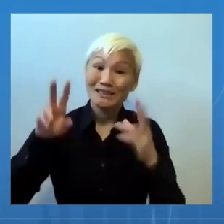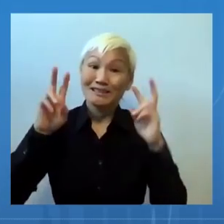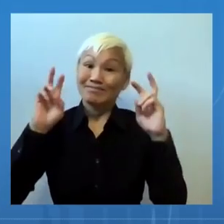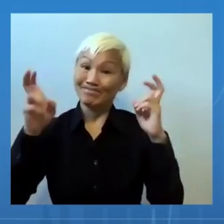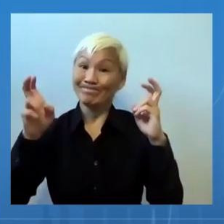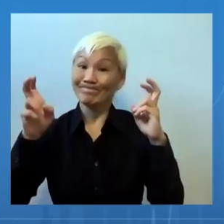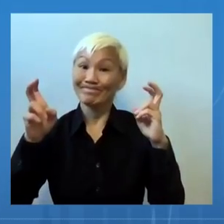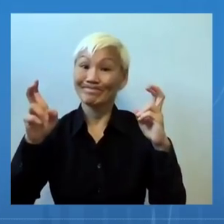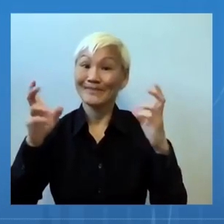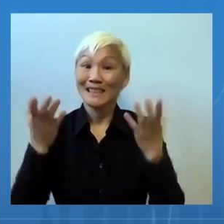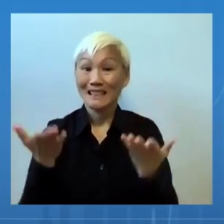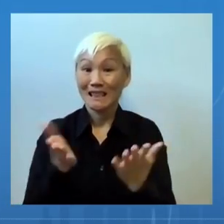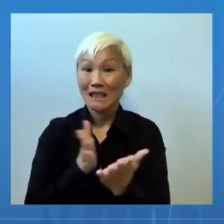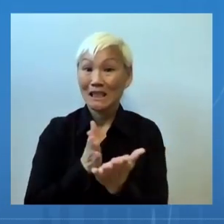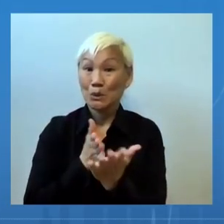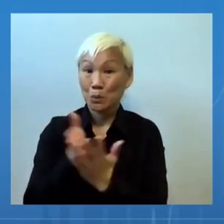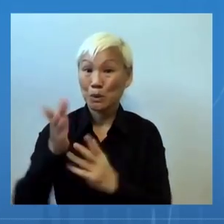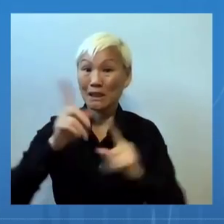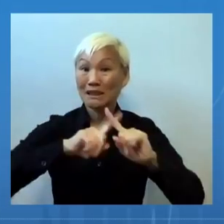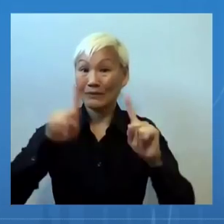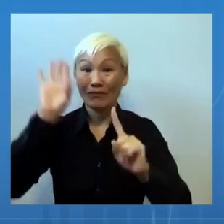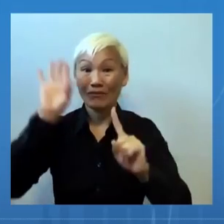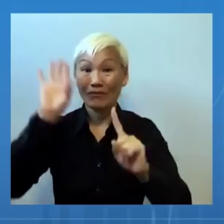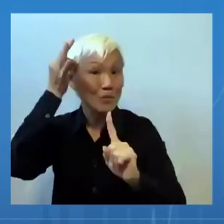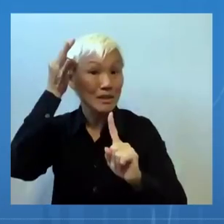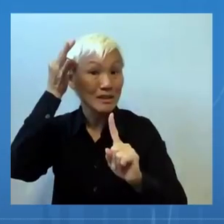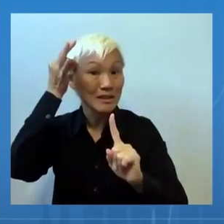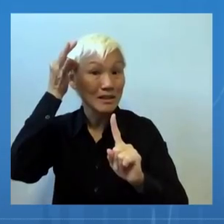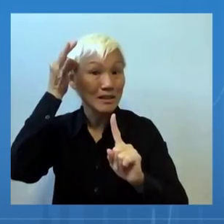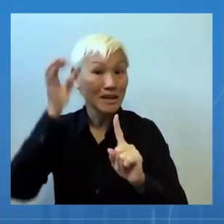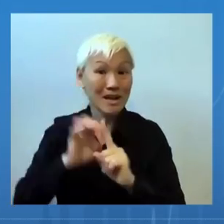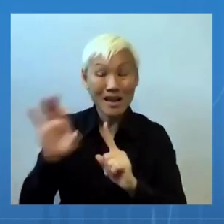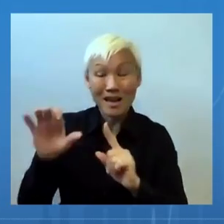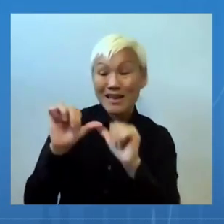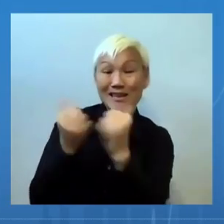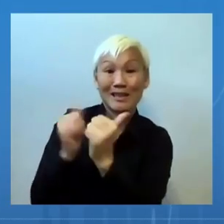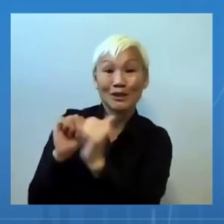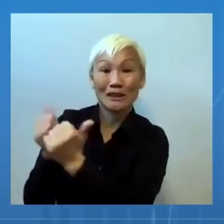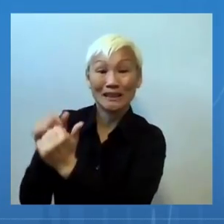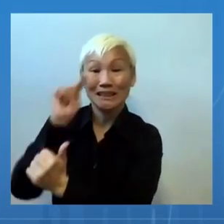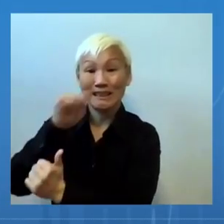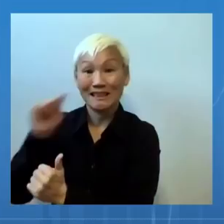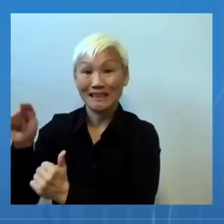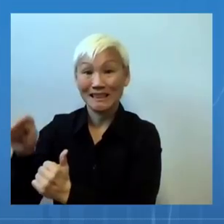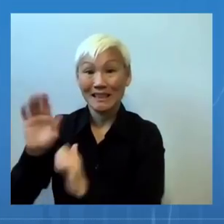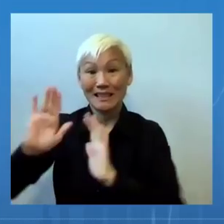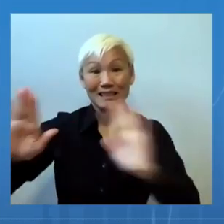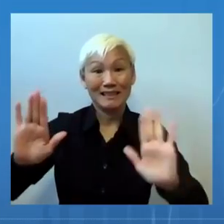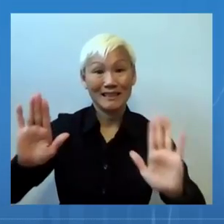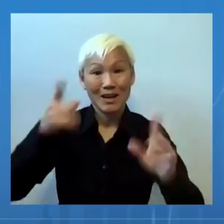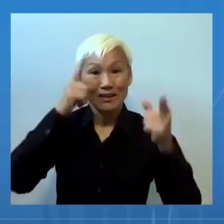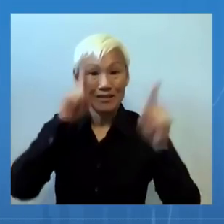through the HR departments of each agency, following processes with guidance across the federal government.